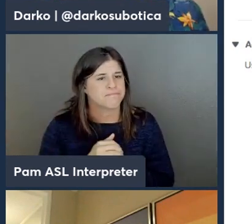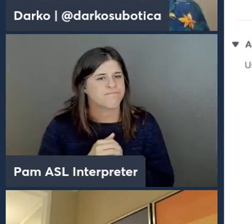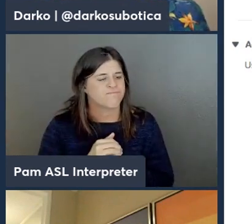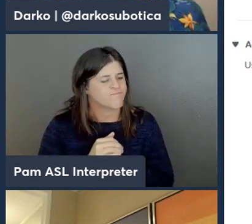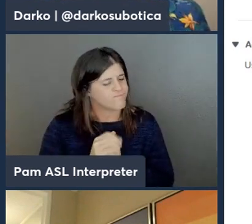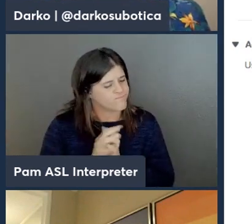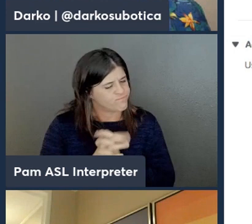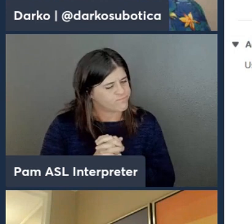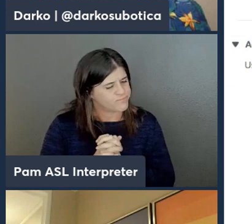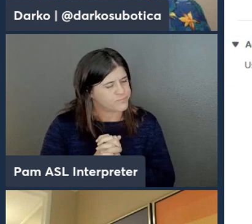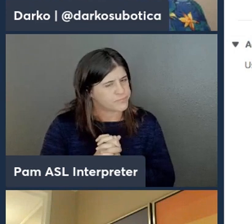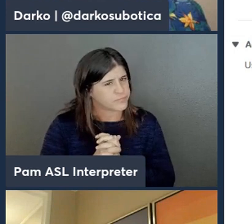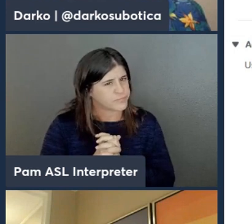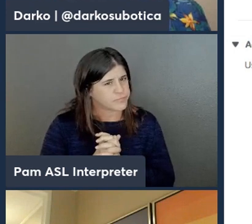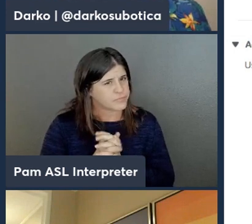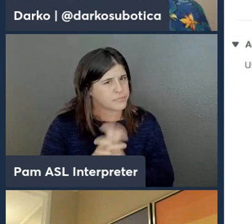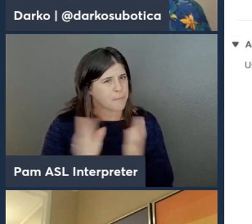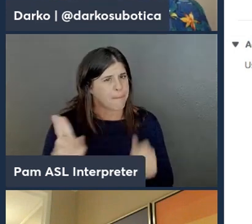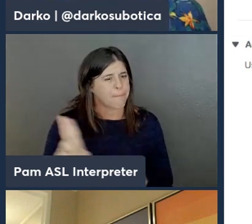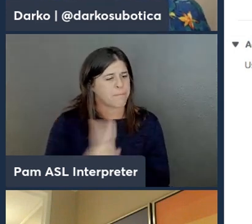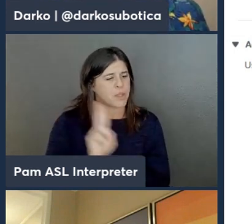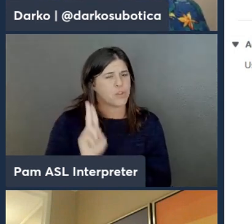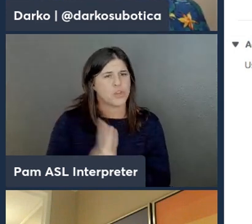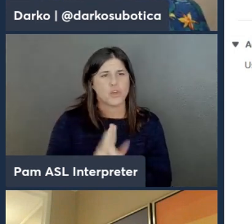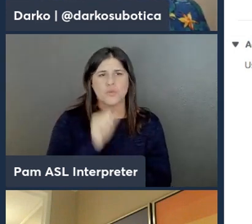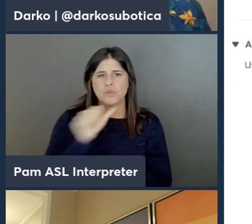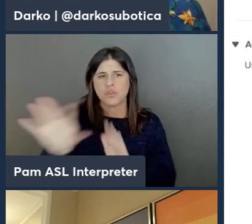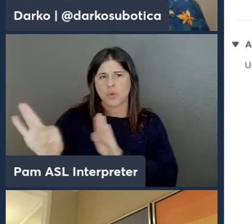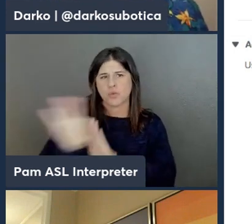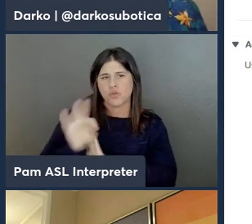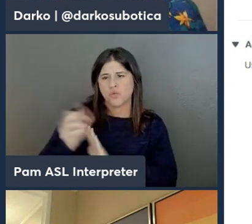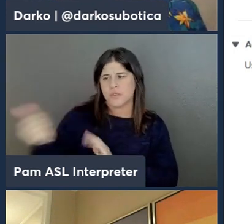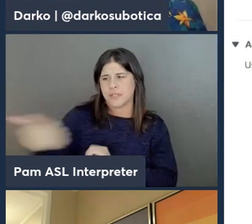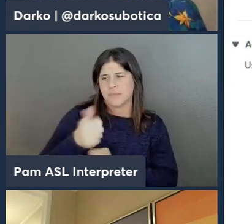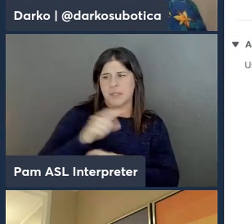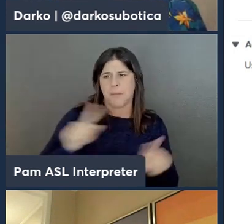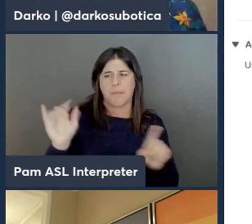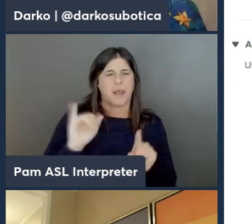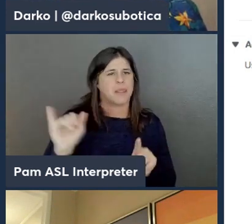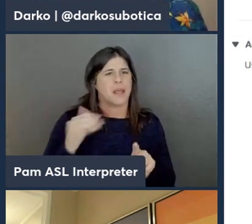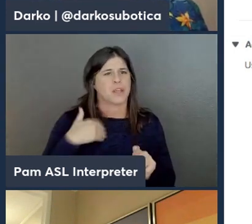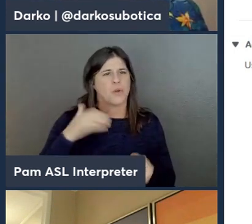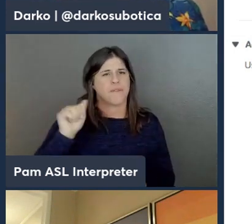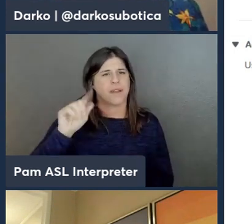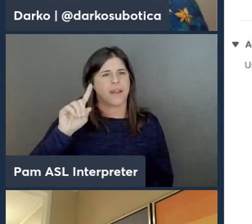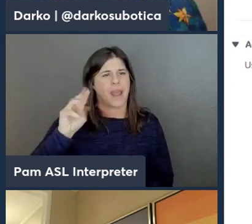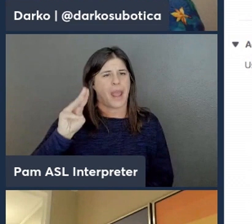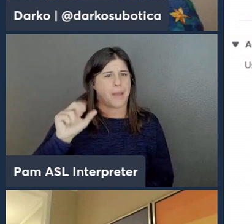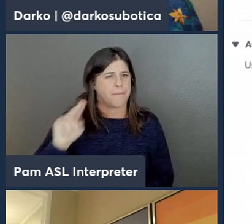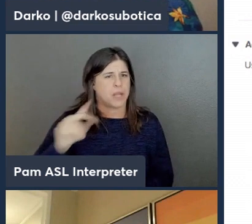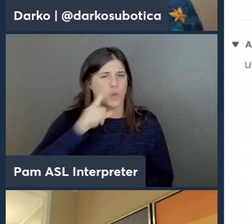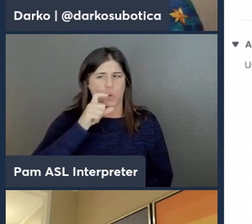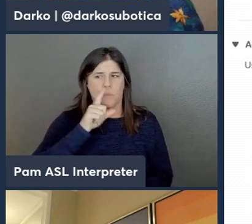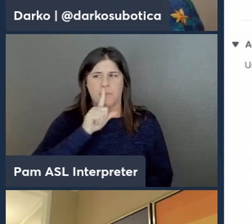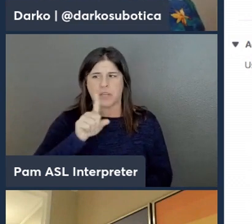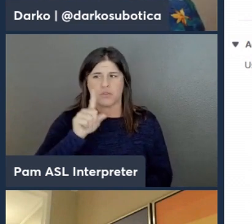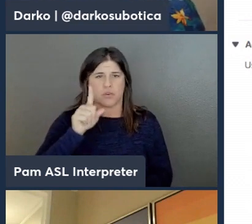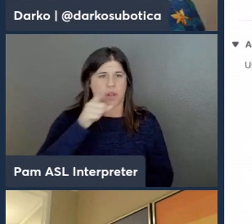So that users not choose themselves, but you have like, like an admin, for instance, Got it. who can make sure that everybody has their roles,